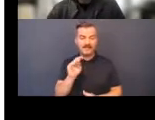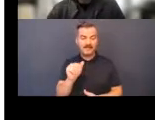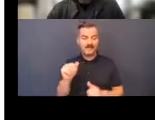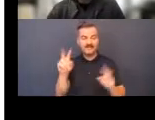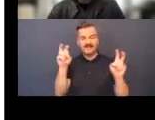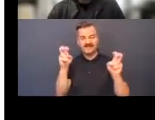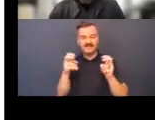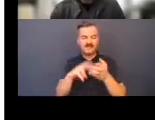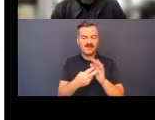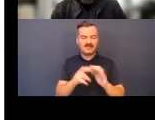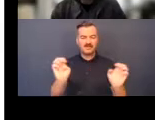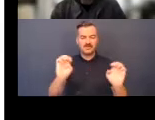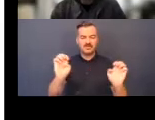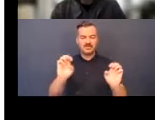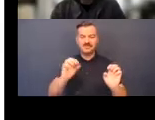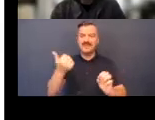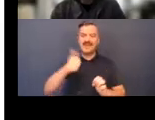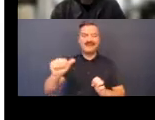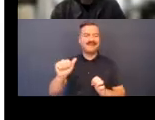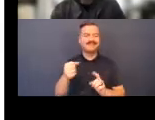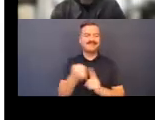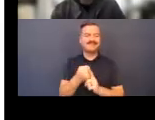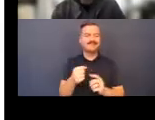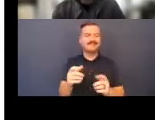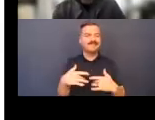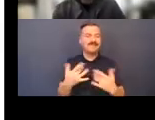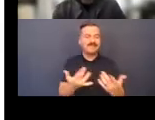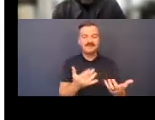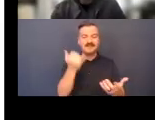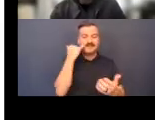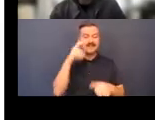15:45:02 As any event, whether natural or technological that requires responsive action